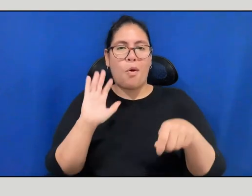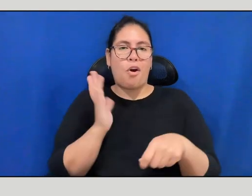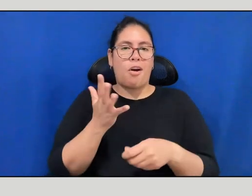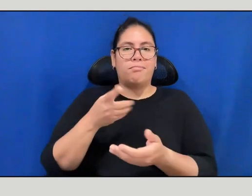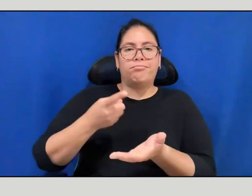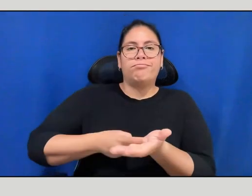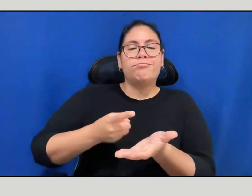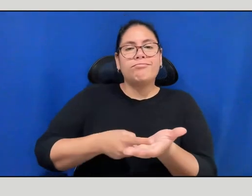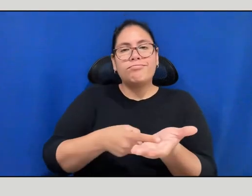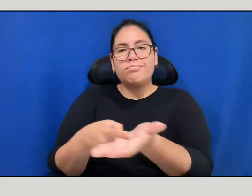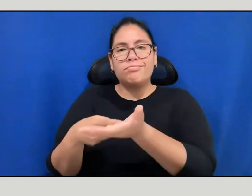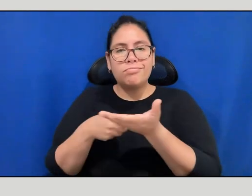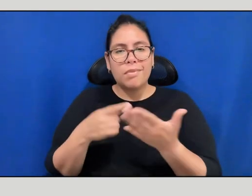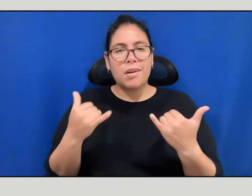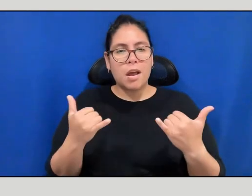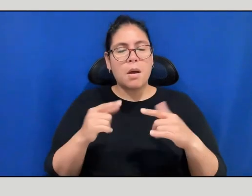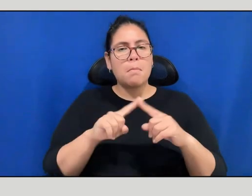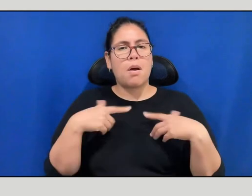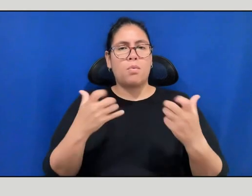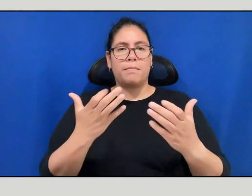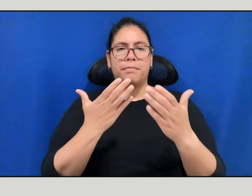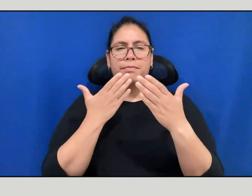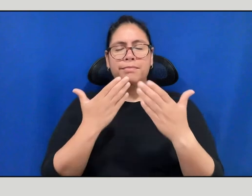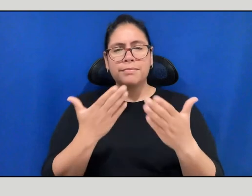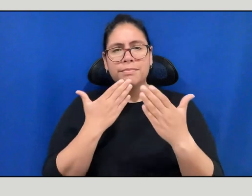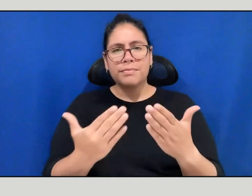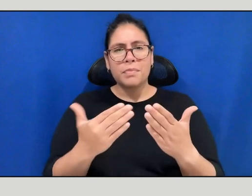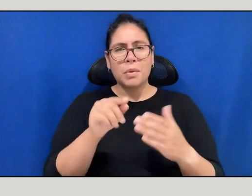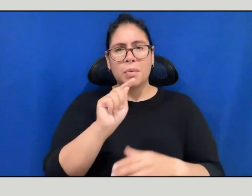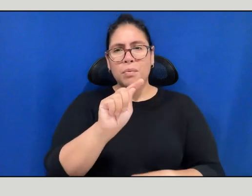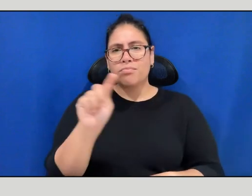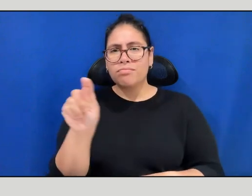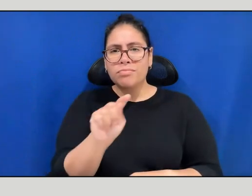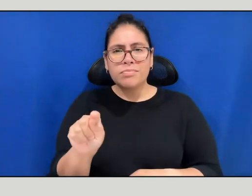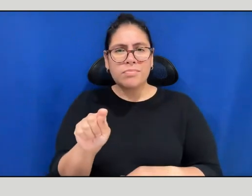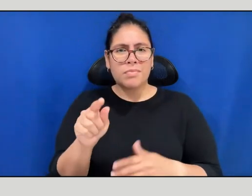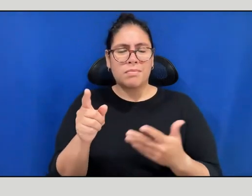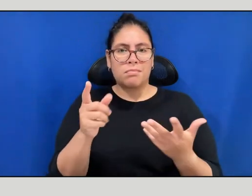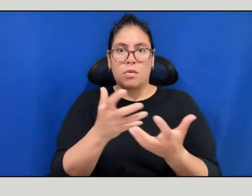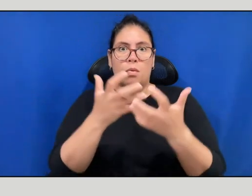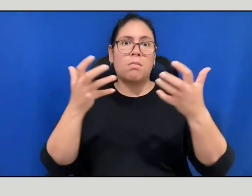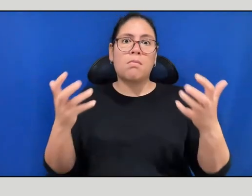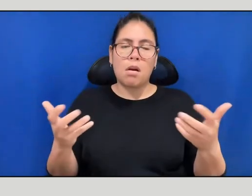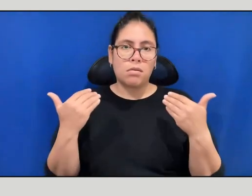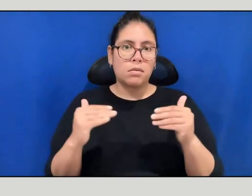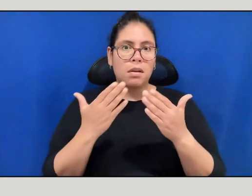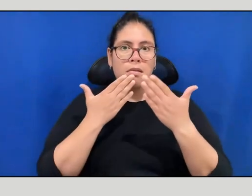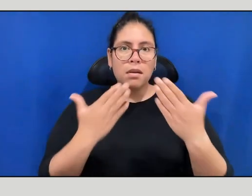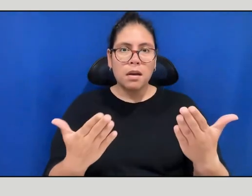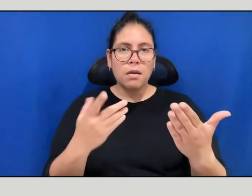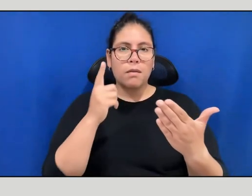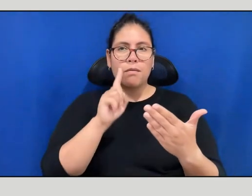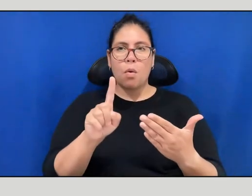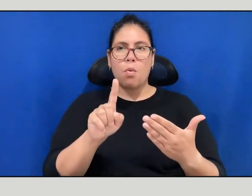but I want to thank each of you so very much for all that you brought to this conversation,